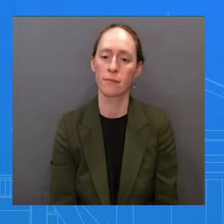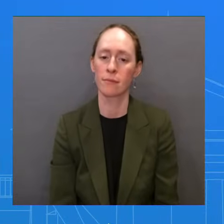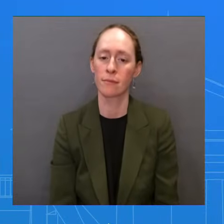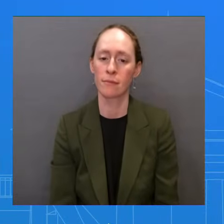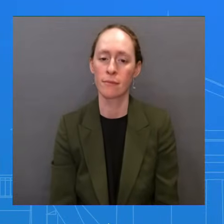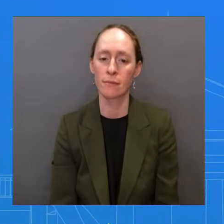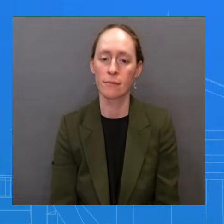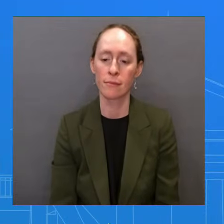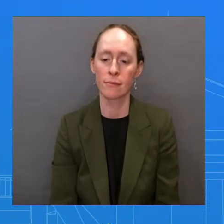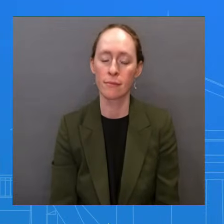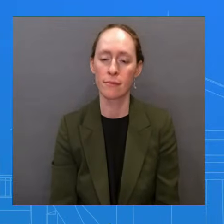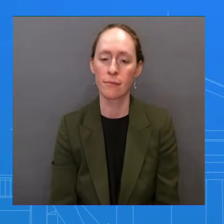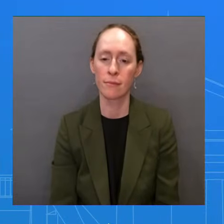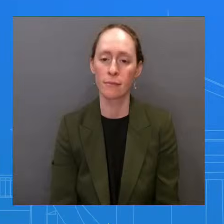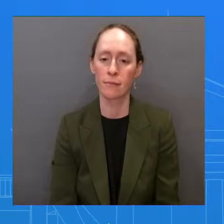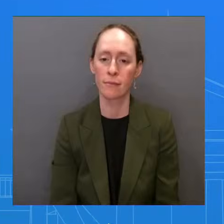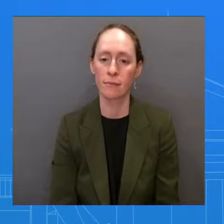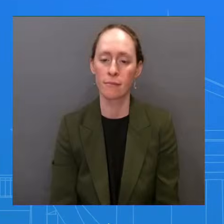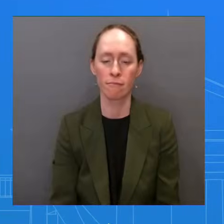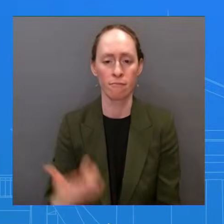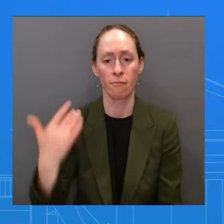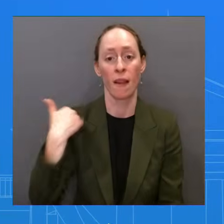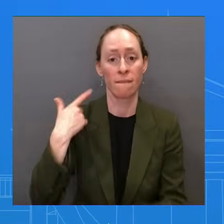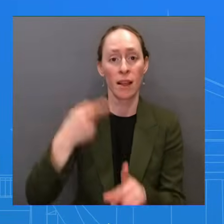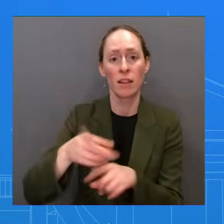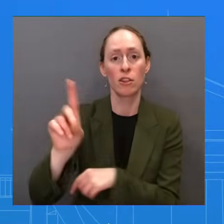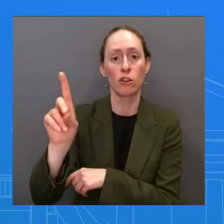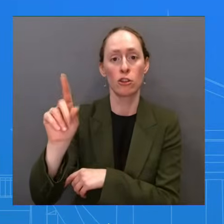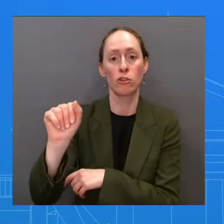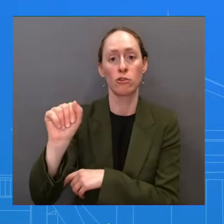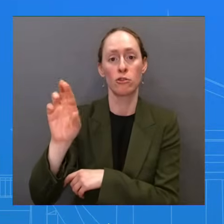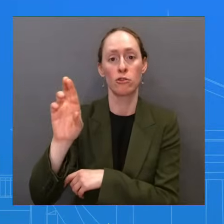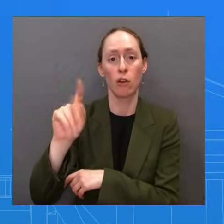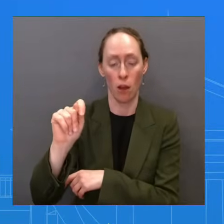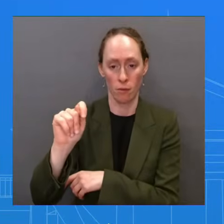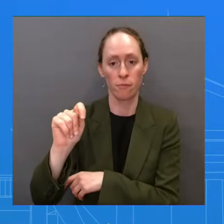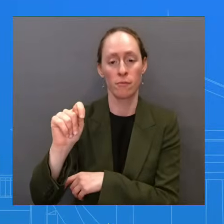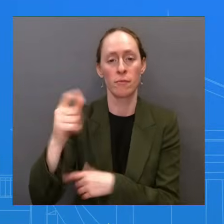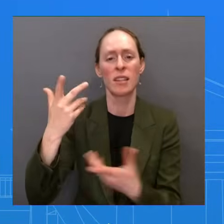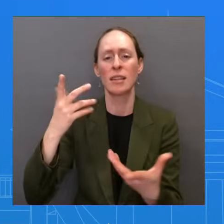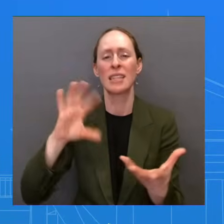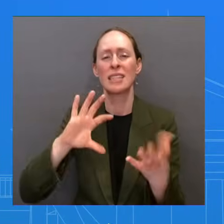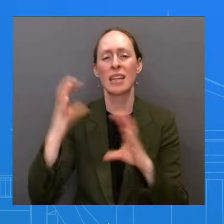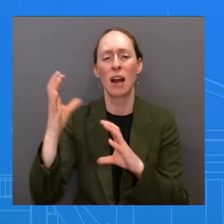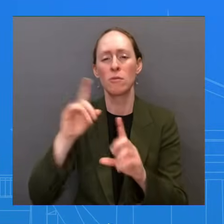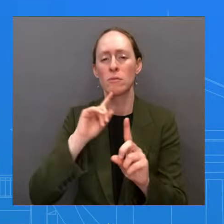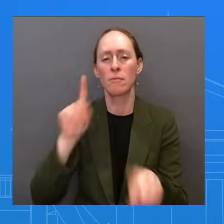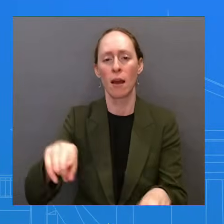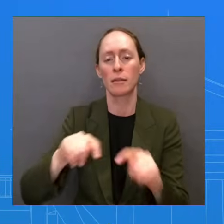to lead the U.S. government disaster response there. In areas where security conditions permit, U.S. government partners are providing